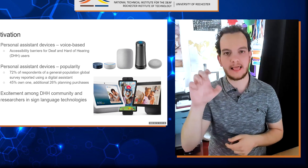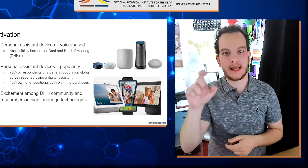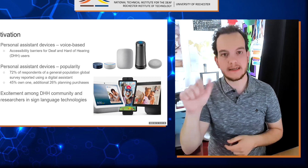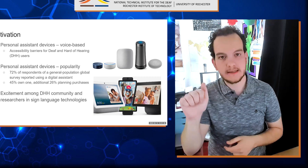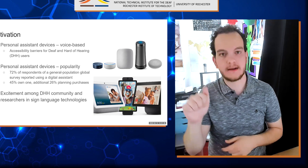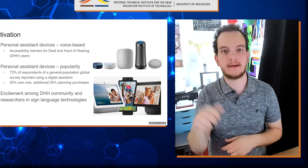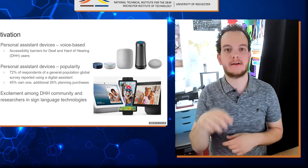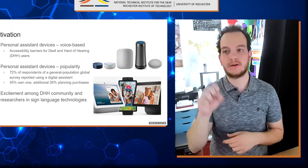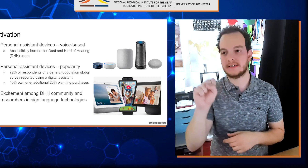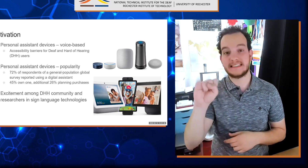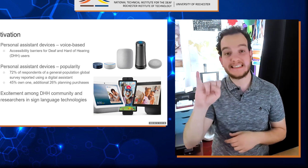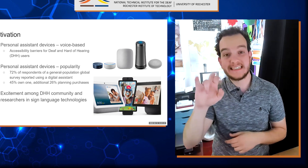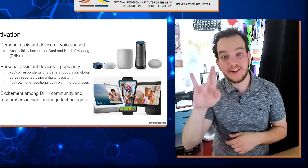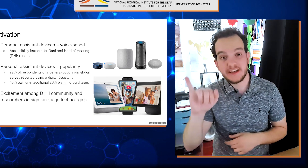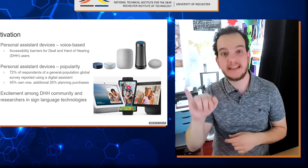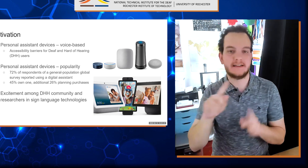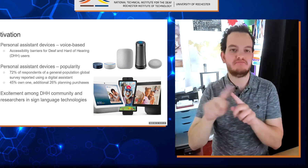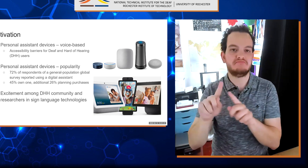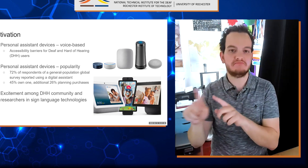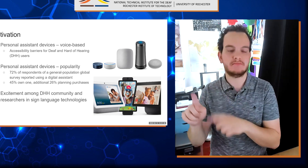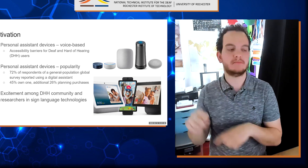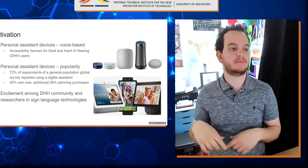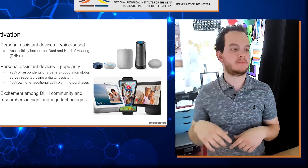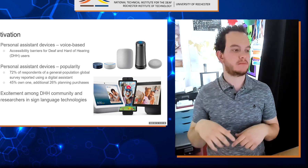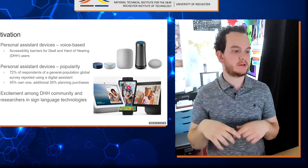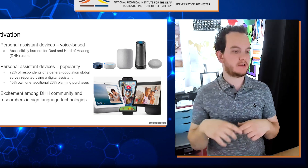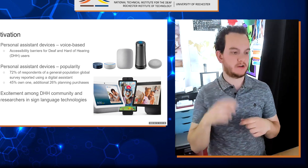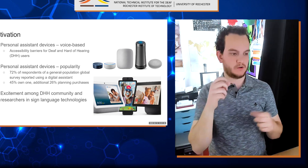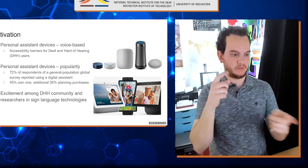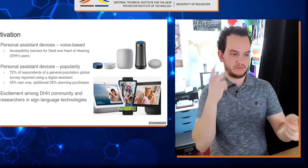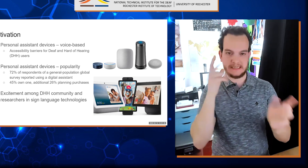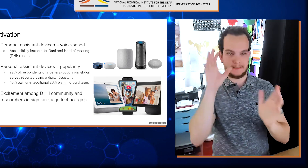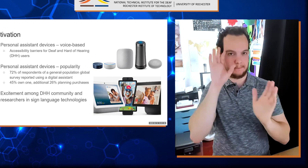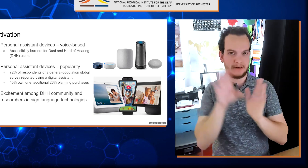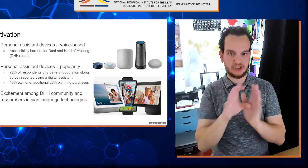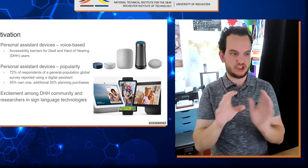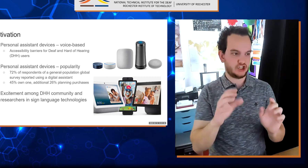Alexa or Siri or Google, et cetera.